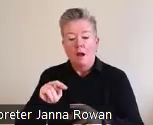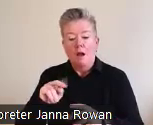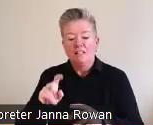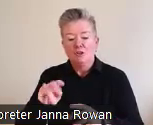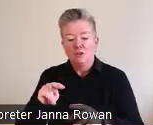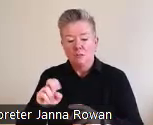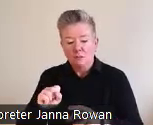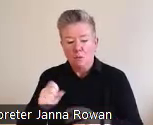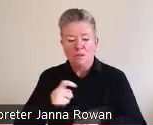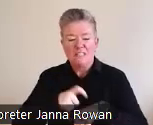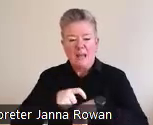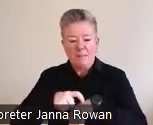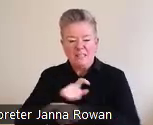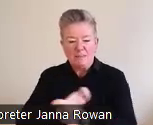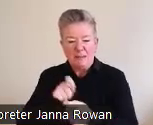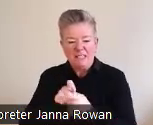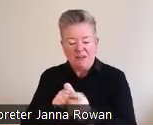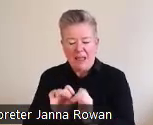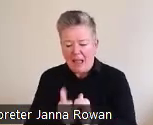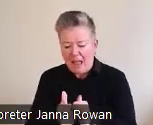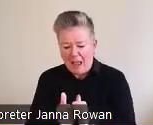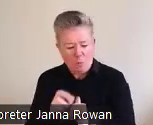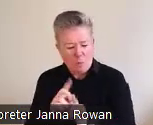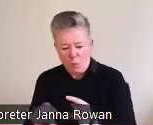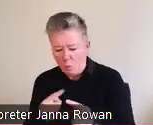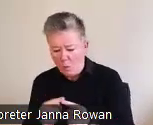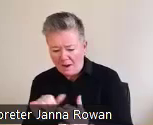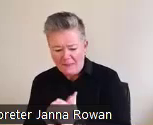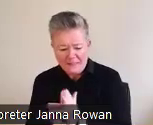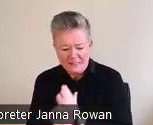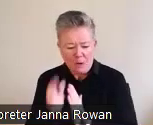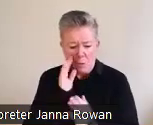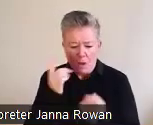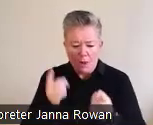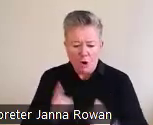They need to specify how or when the skill will occur,